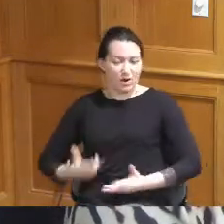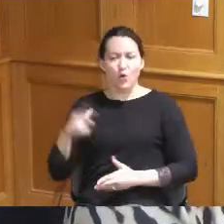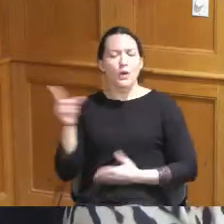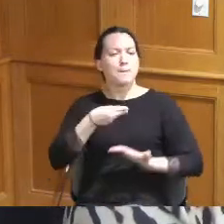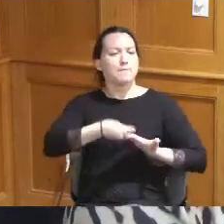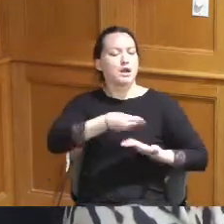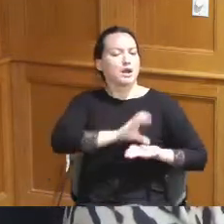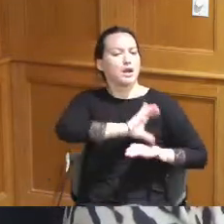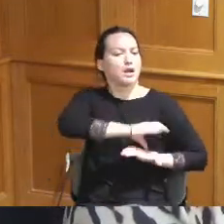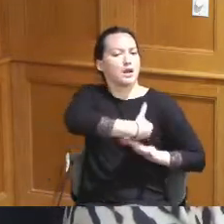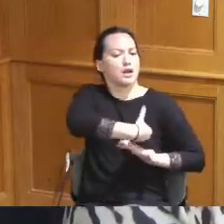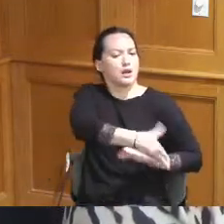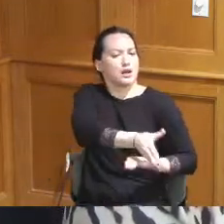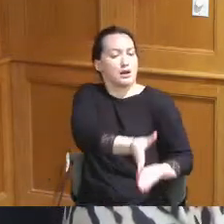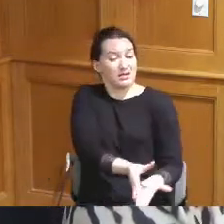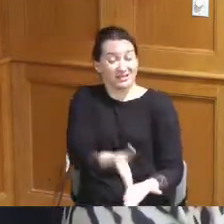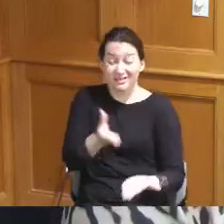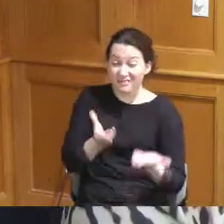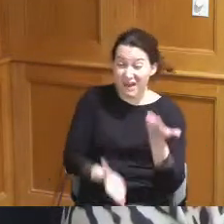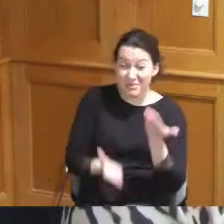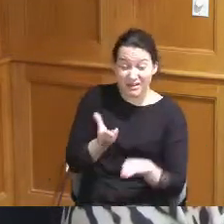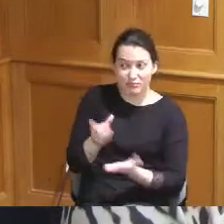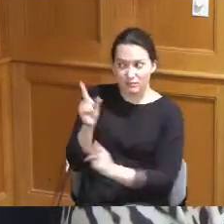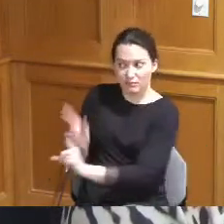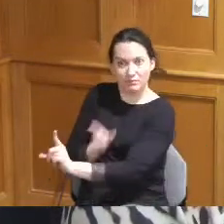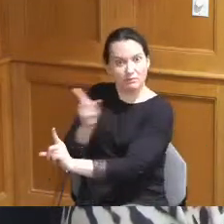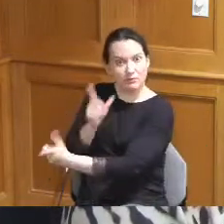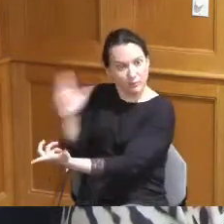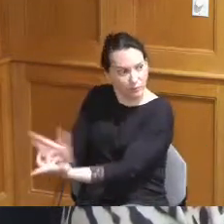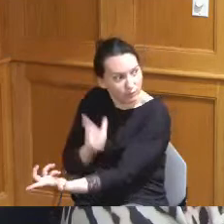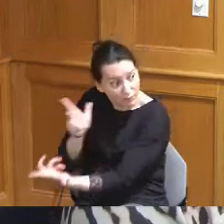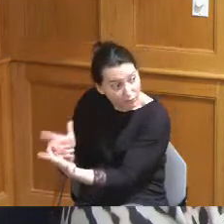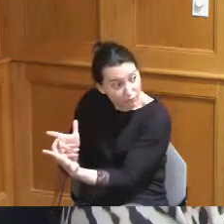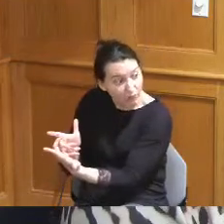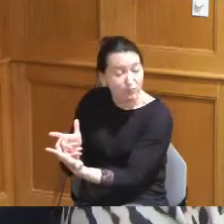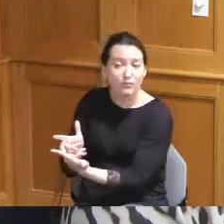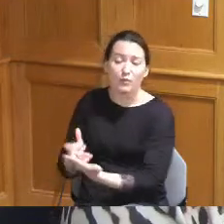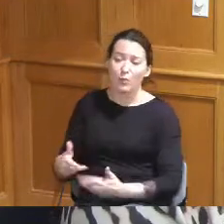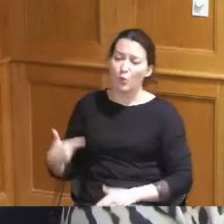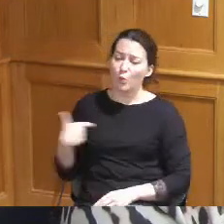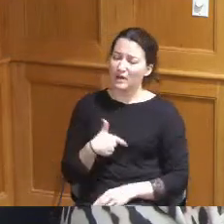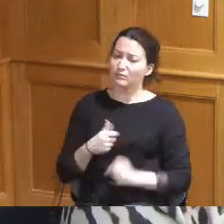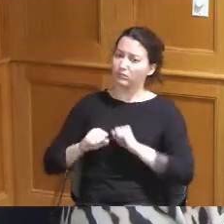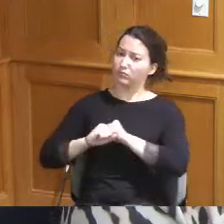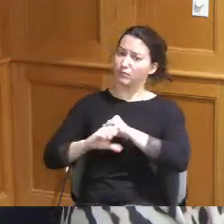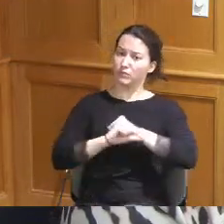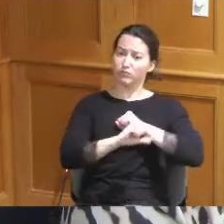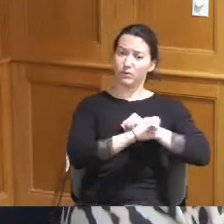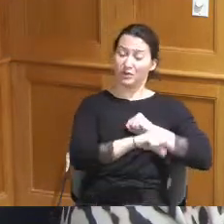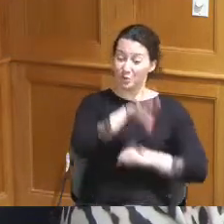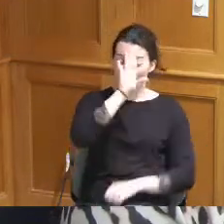more money it may be for that purpose we need to better advertise also because as I looked at